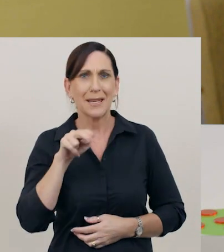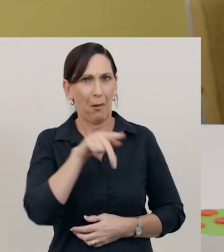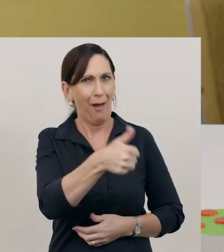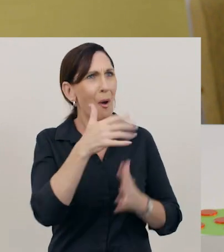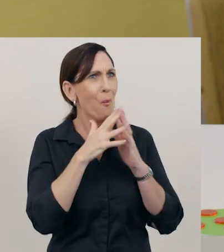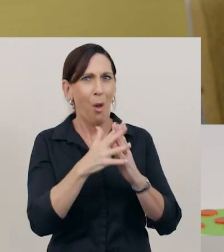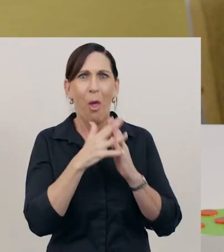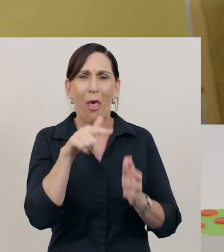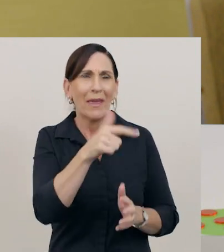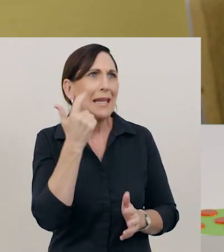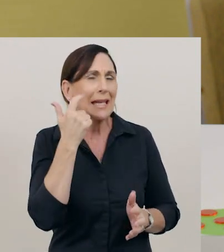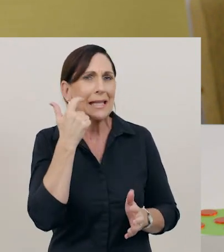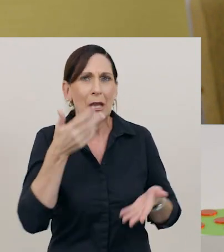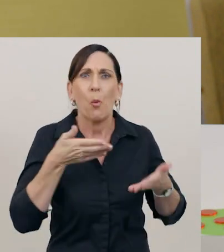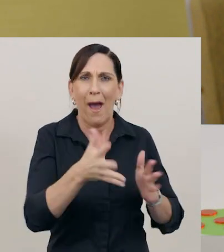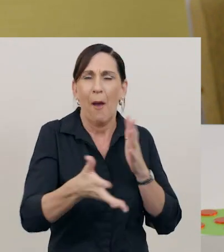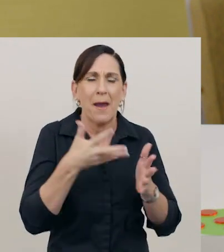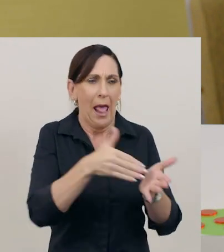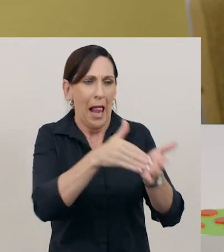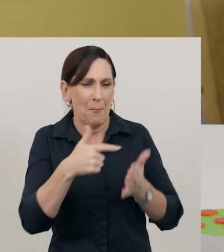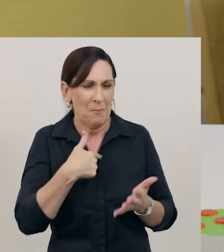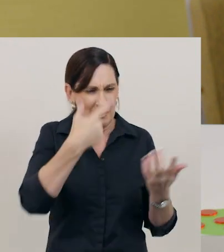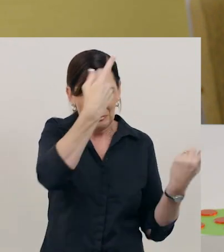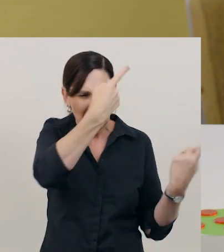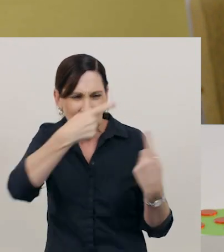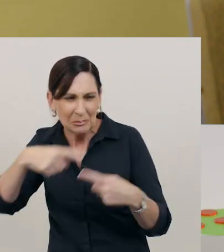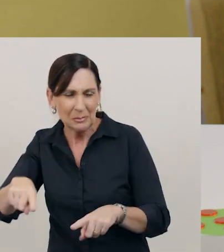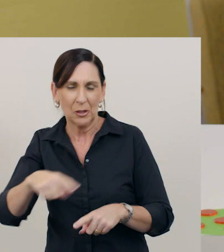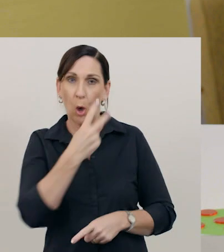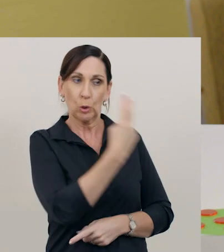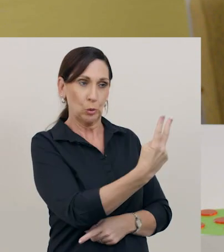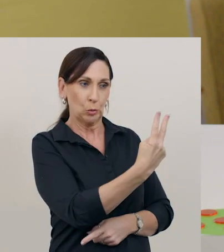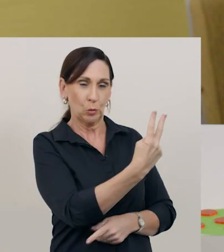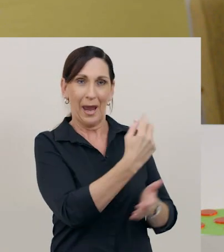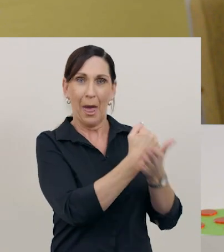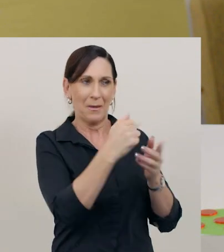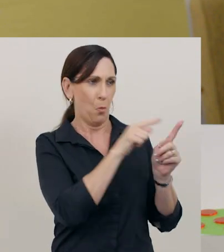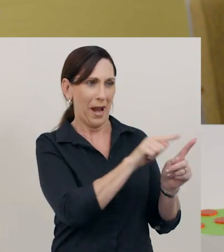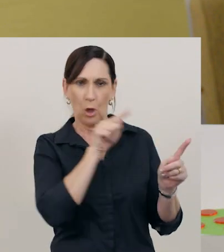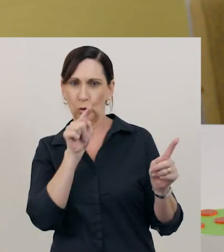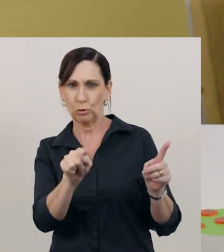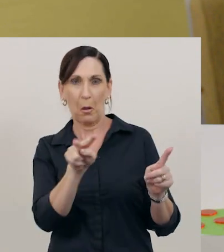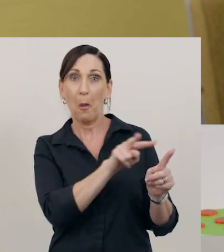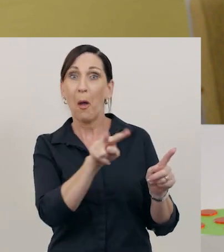that we use when we are adding two numbers that are the same, together.